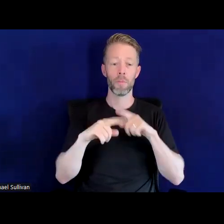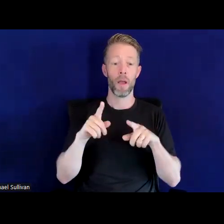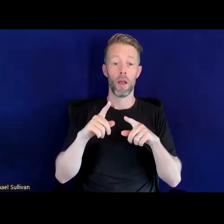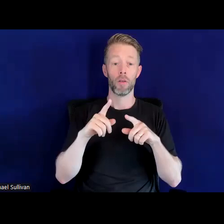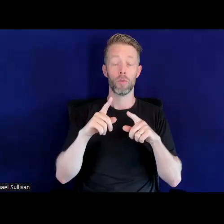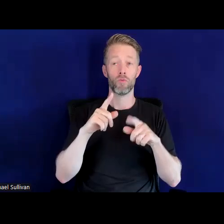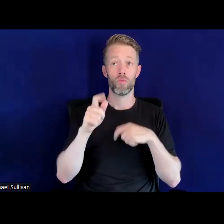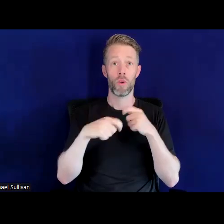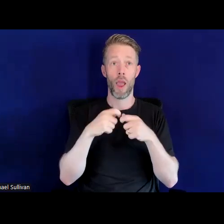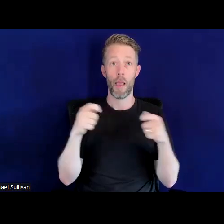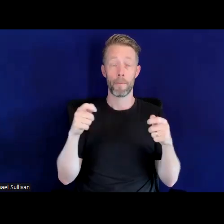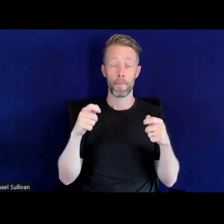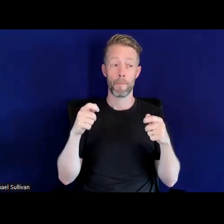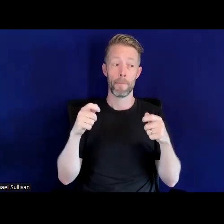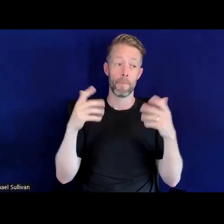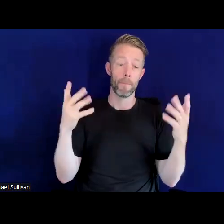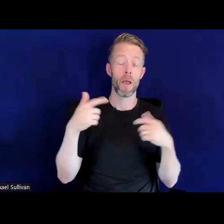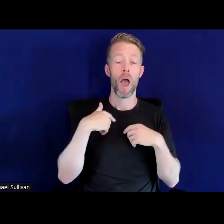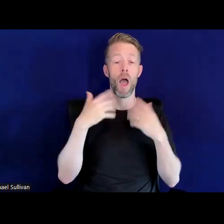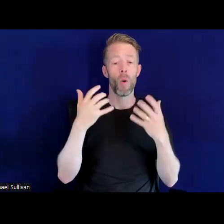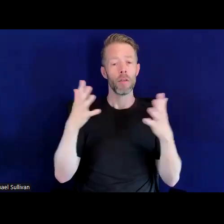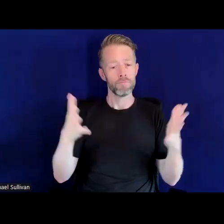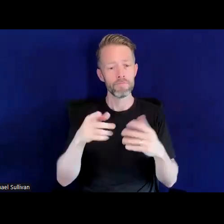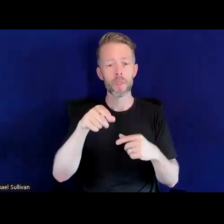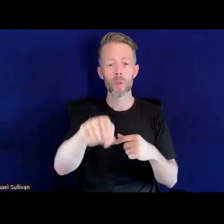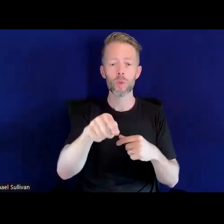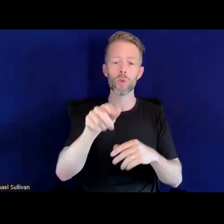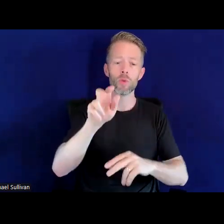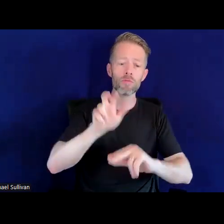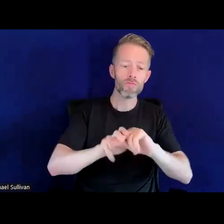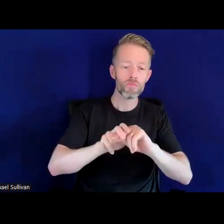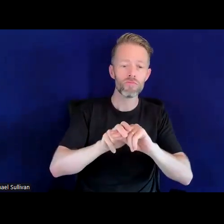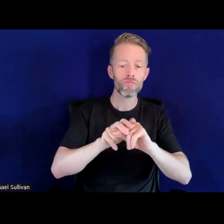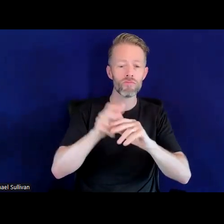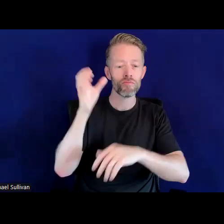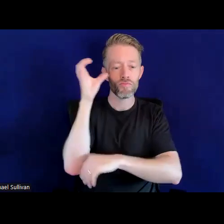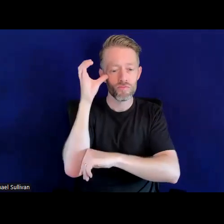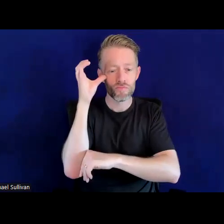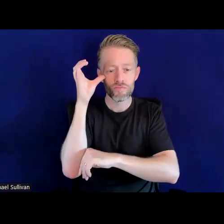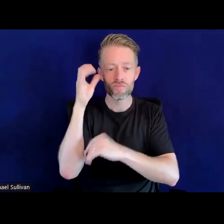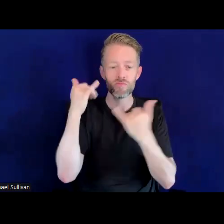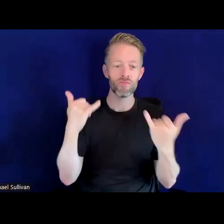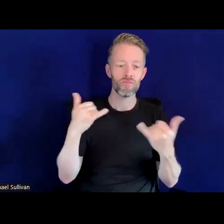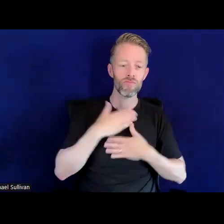Just sit back, enjoy today's